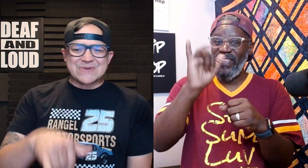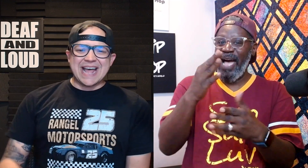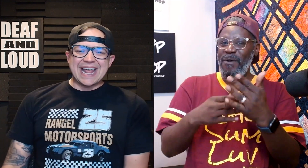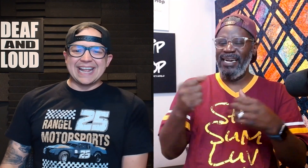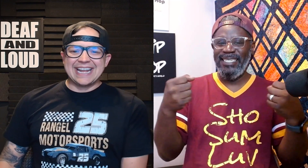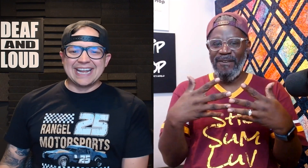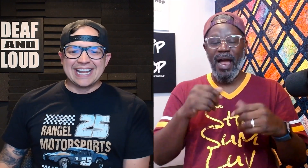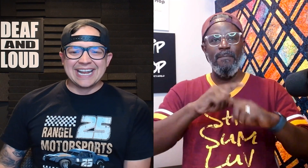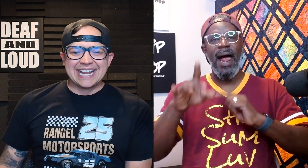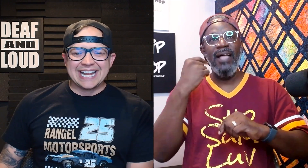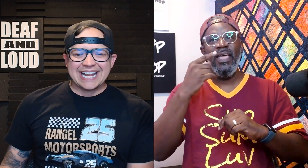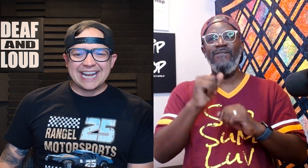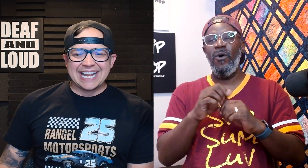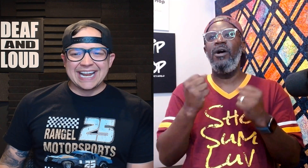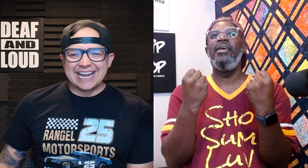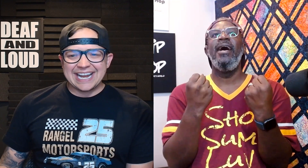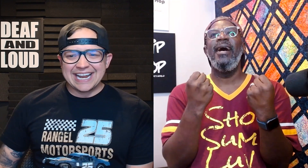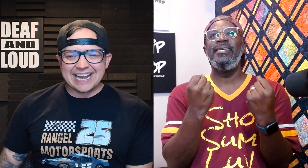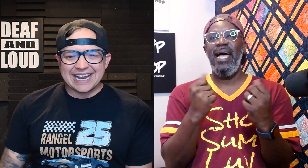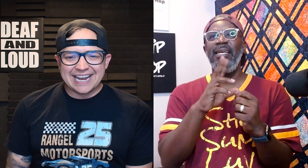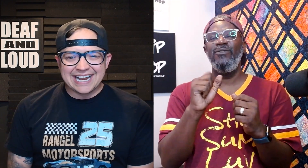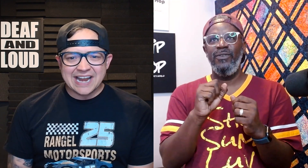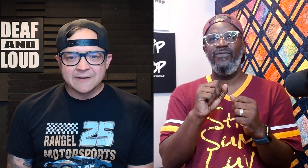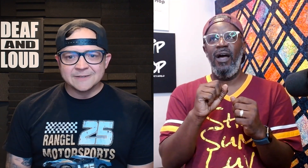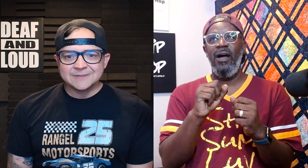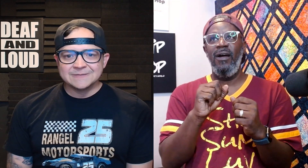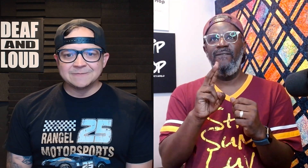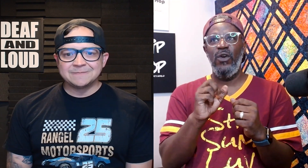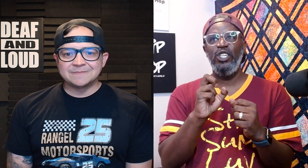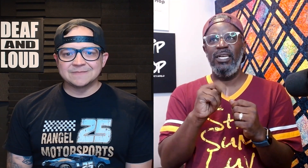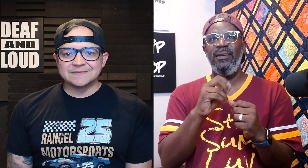That part is terrifying. But I think for a signed version